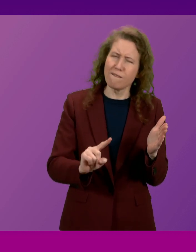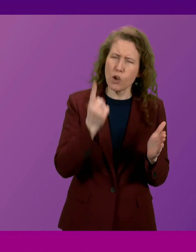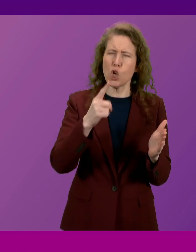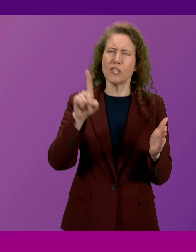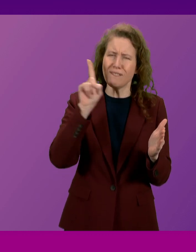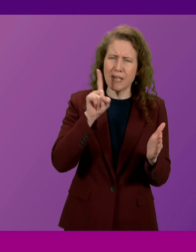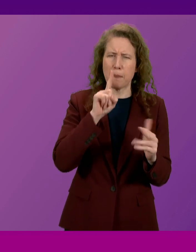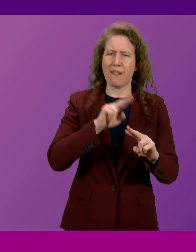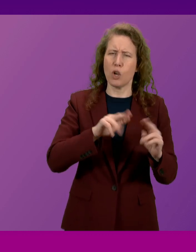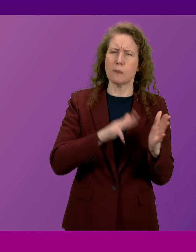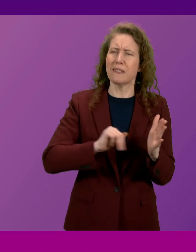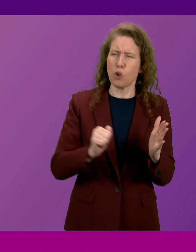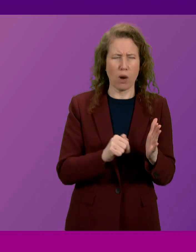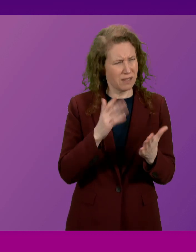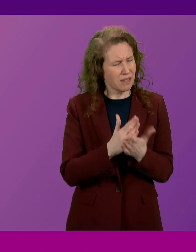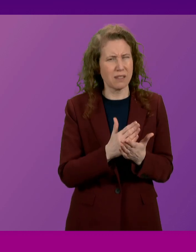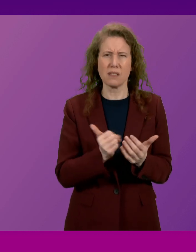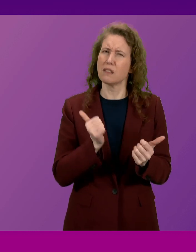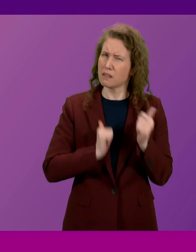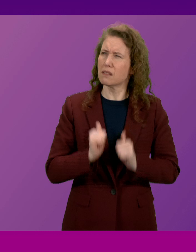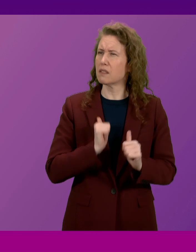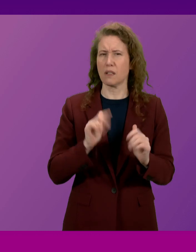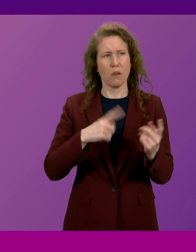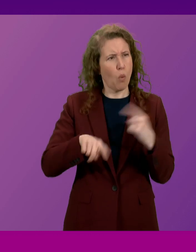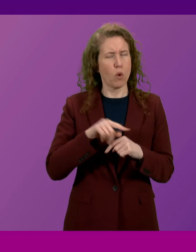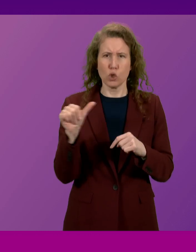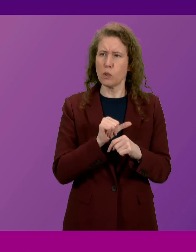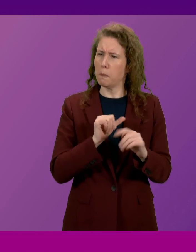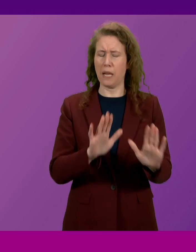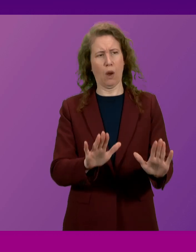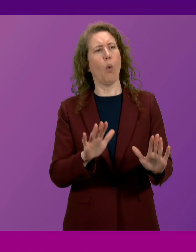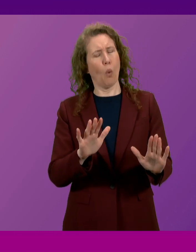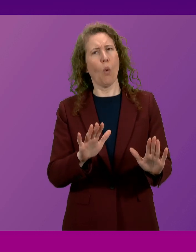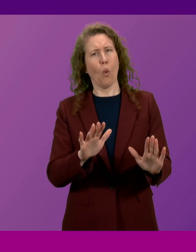Scotland—which I think is a moment of enormous significance for the country